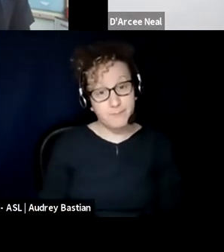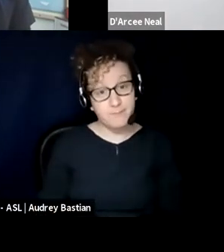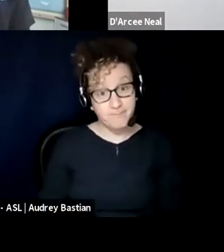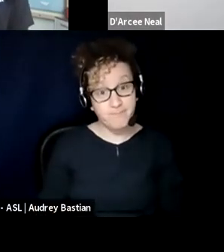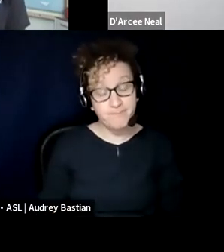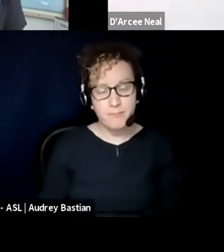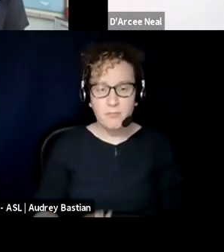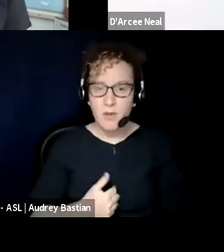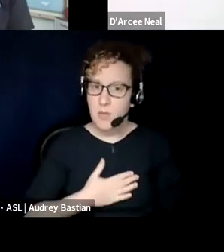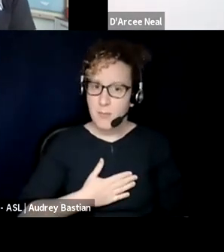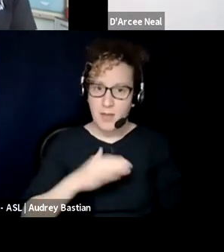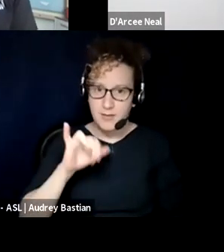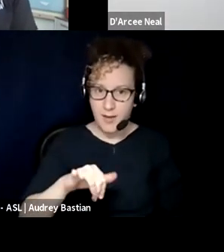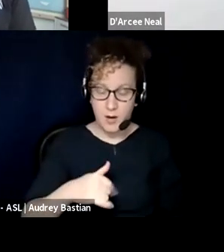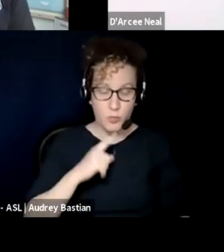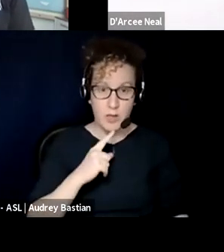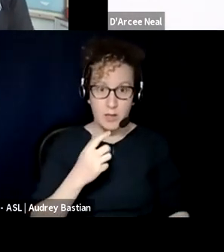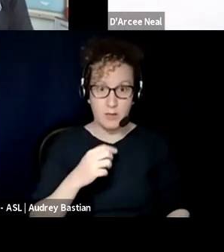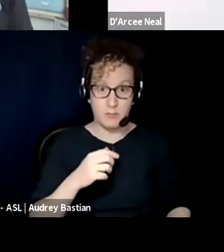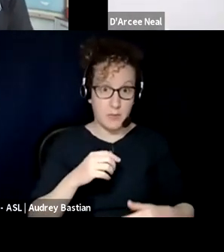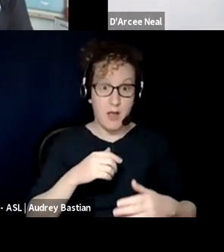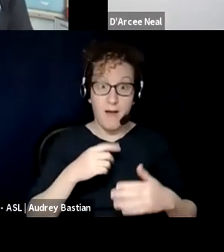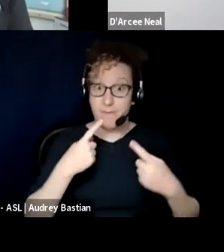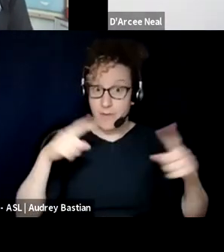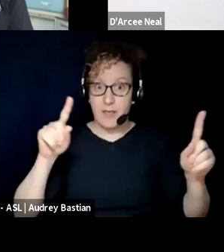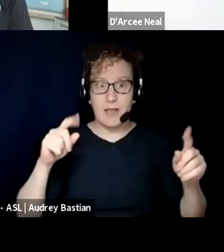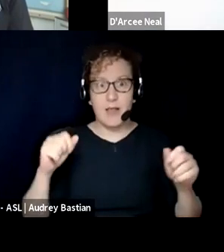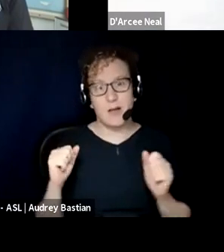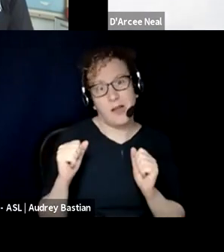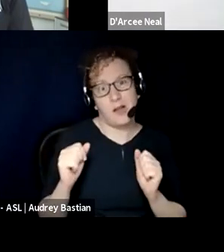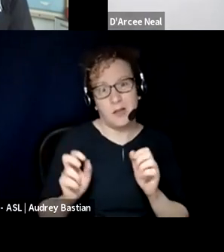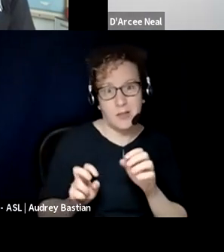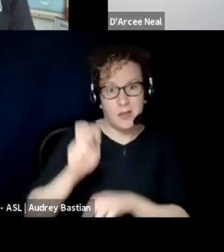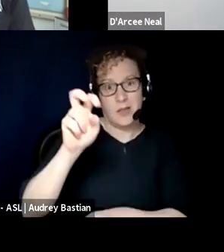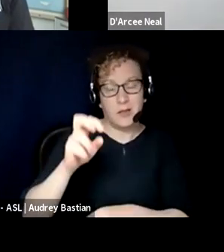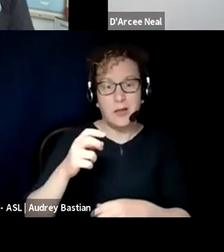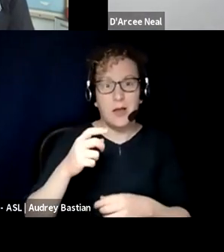glad I did. It was amazing. Is the only reason I am on passport number 2 after 24 different